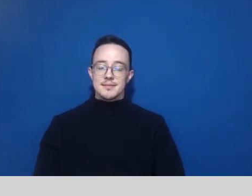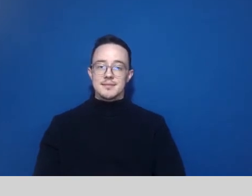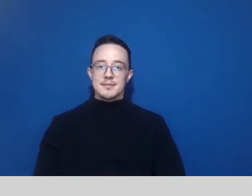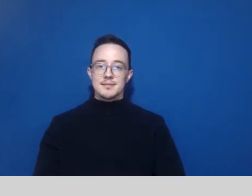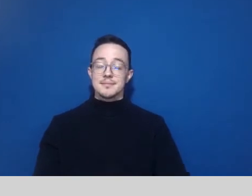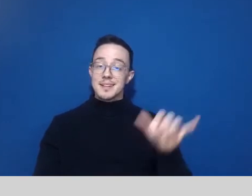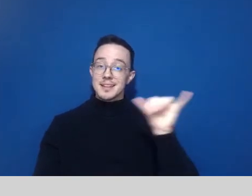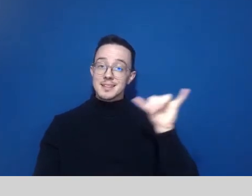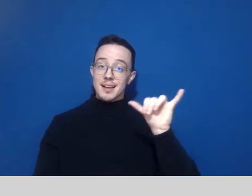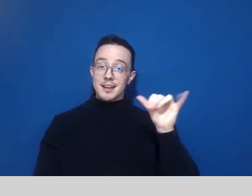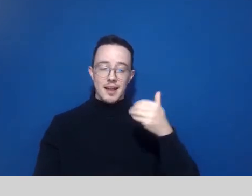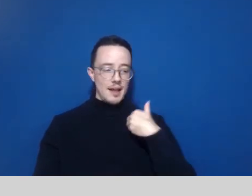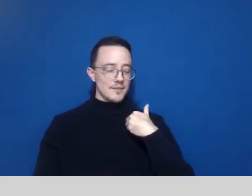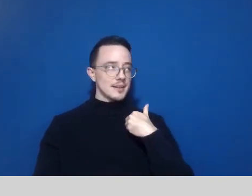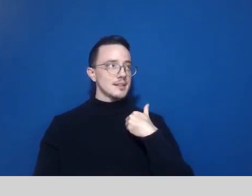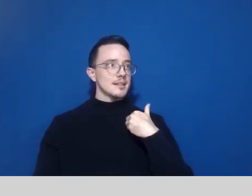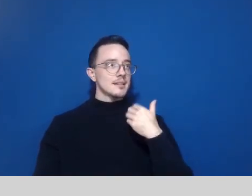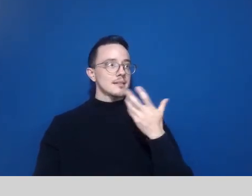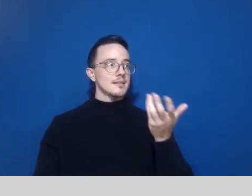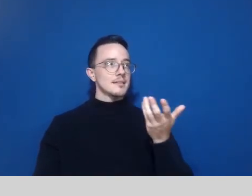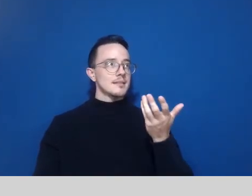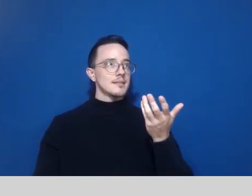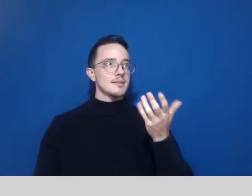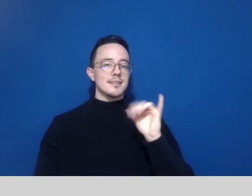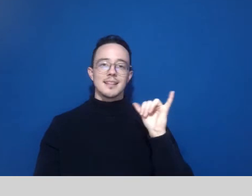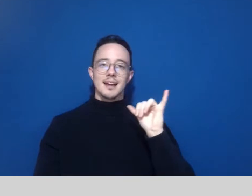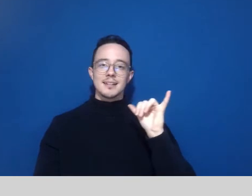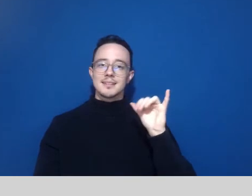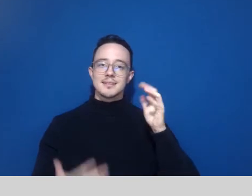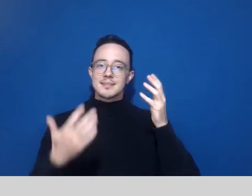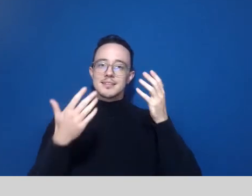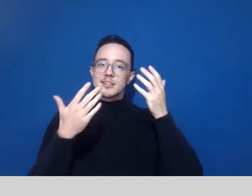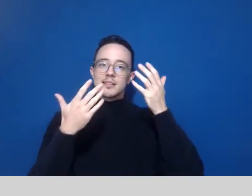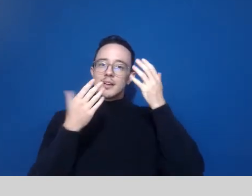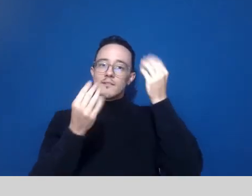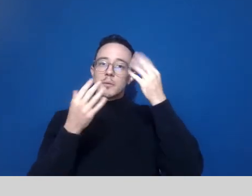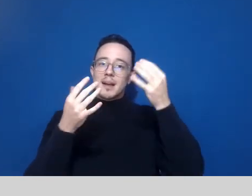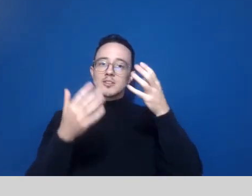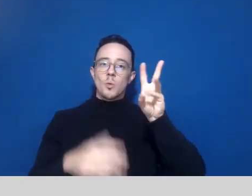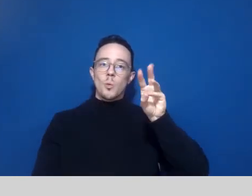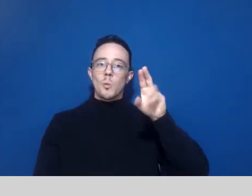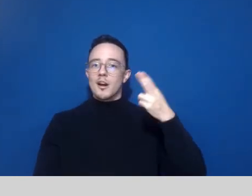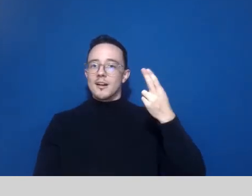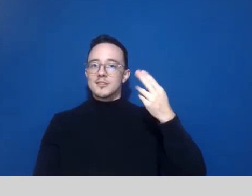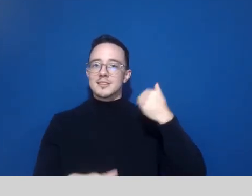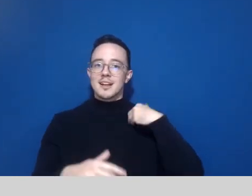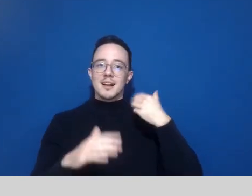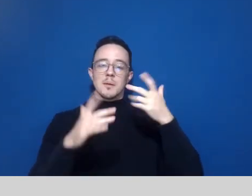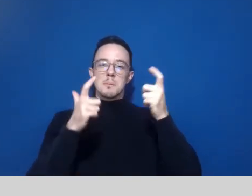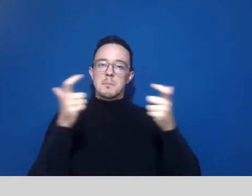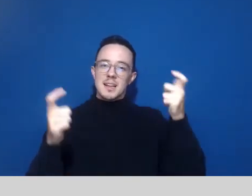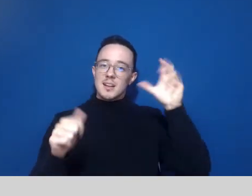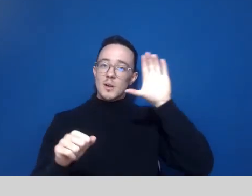So basically, it's like having the kind of data warehouse you get at a giant corporation, but just against your own data,